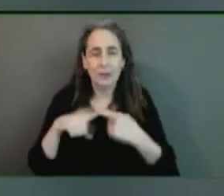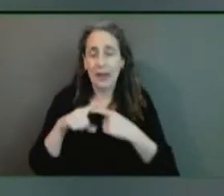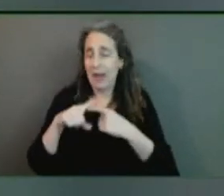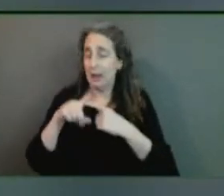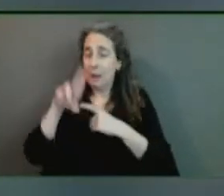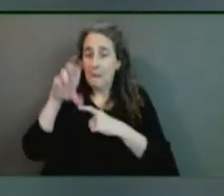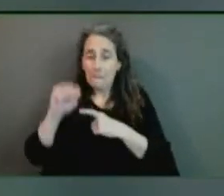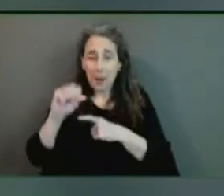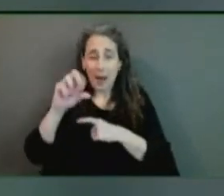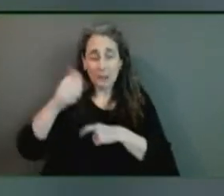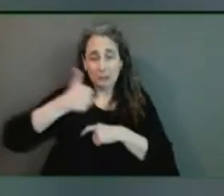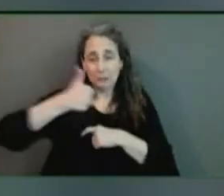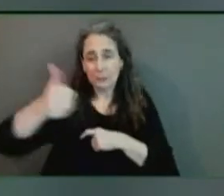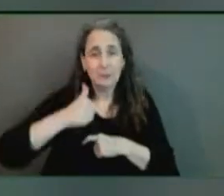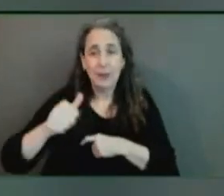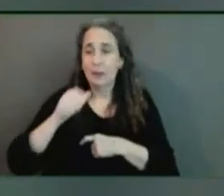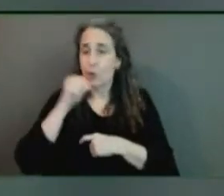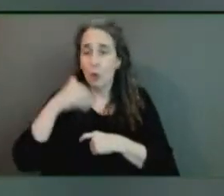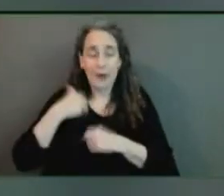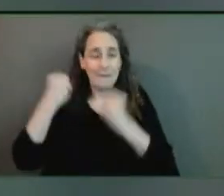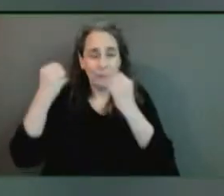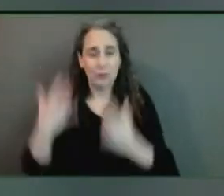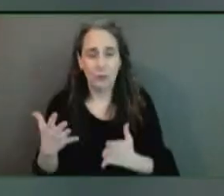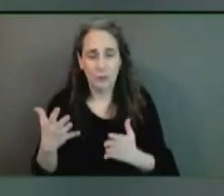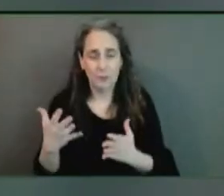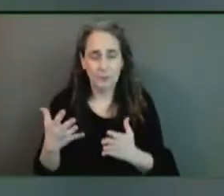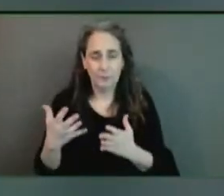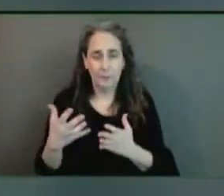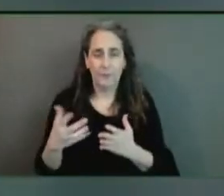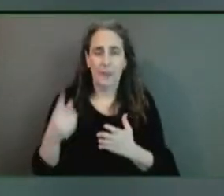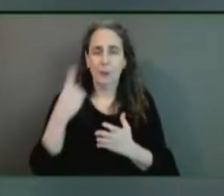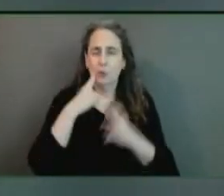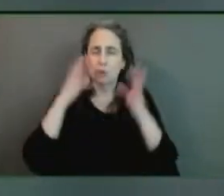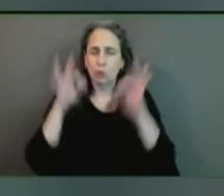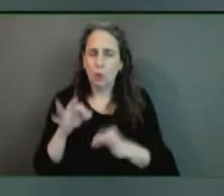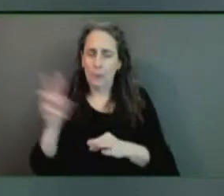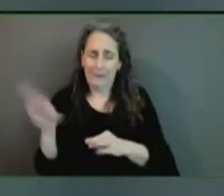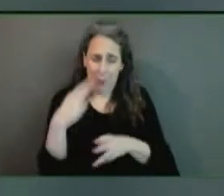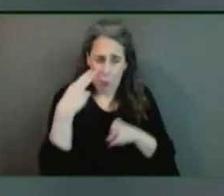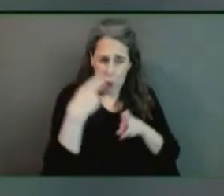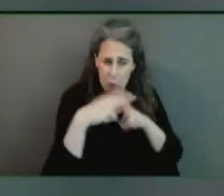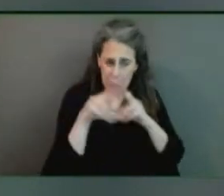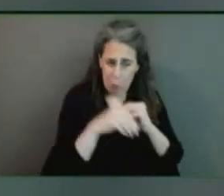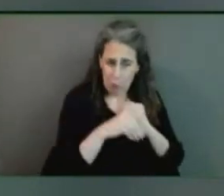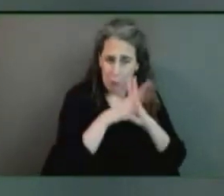unserved bus routes. In order to